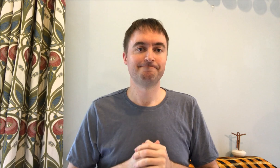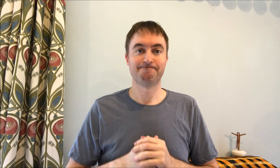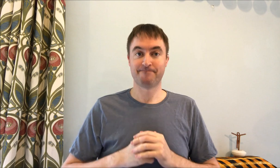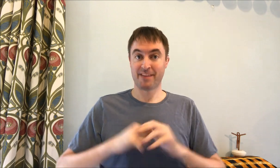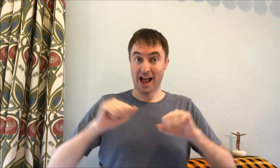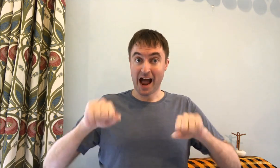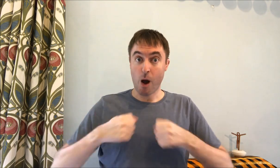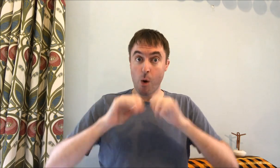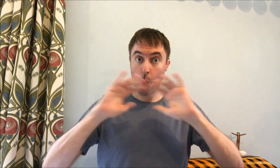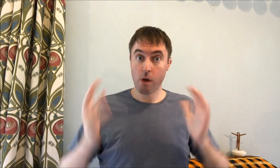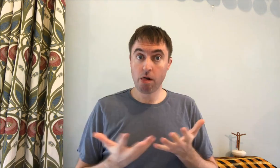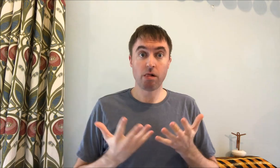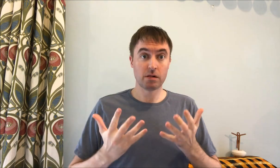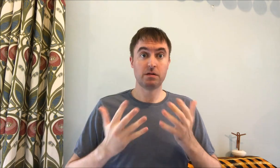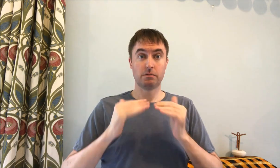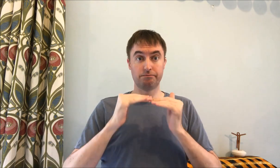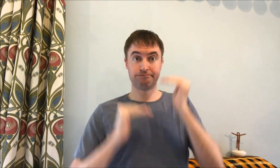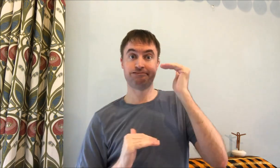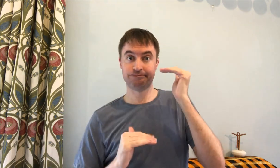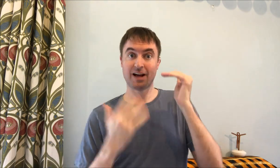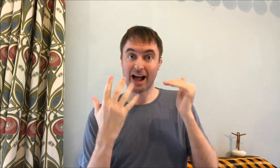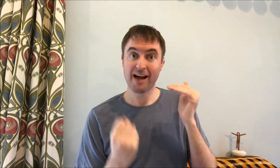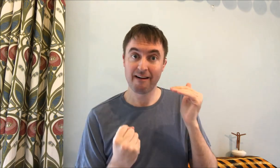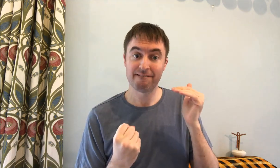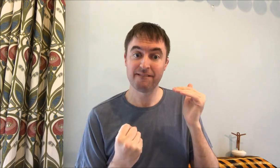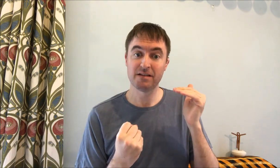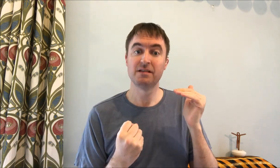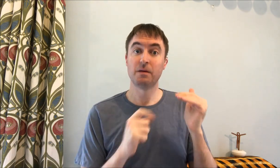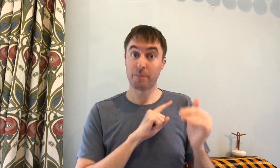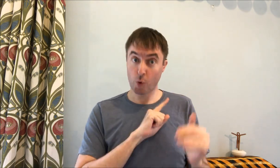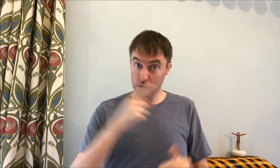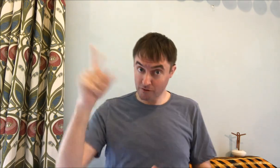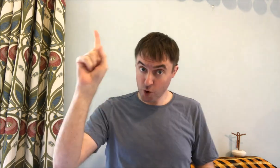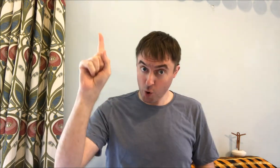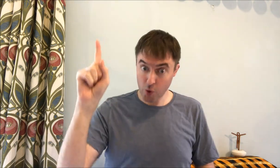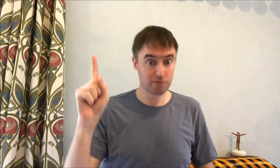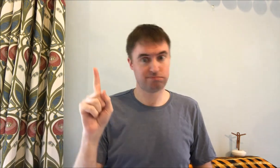We live in an unequal world - but it is not unequal because of God!